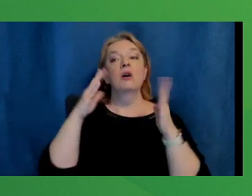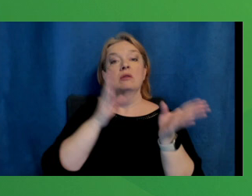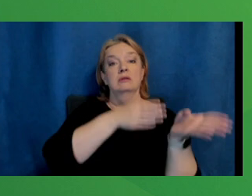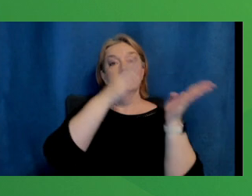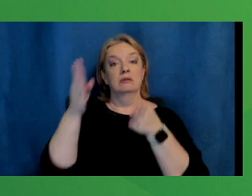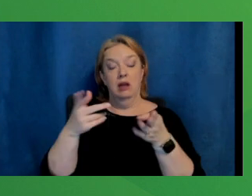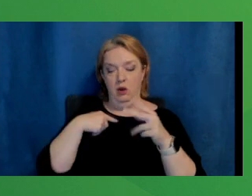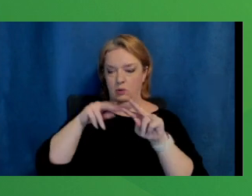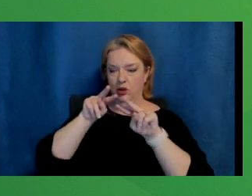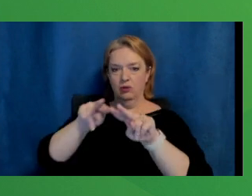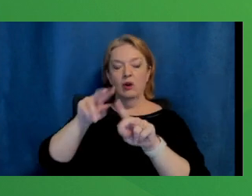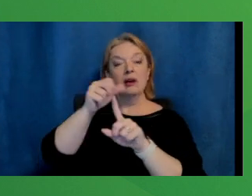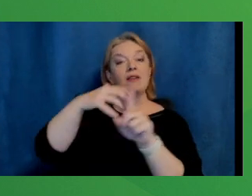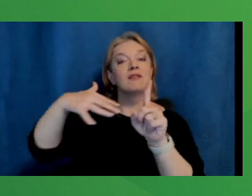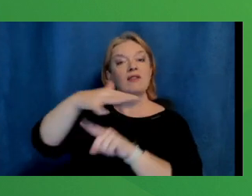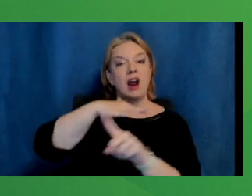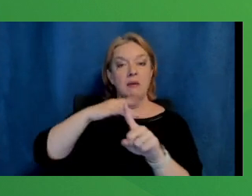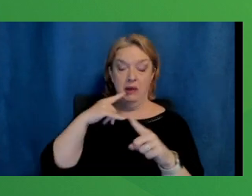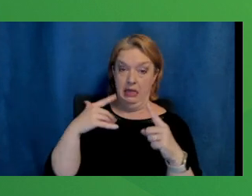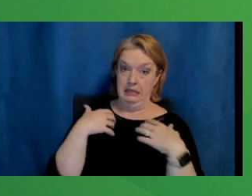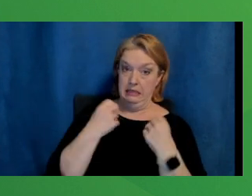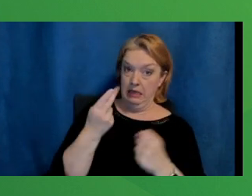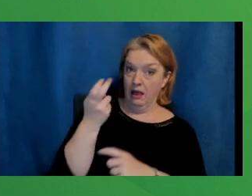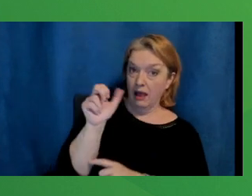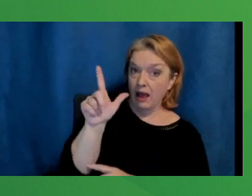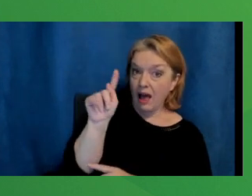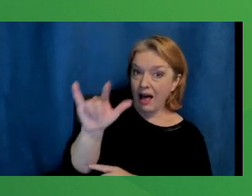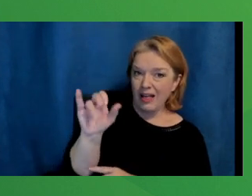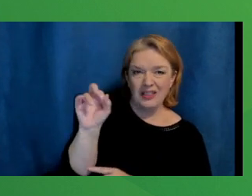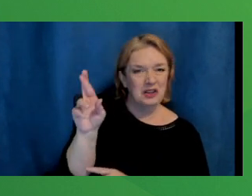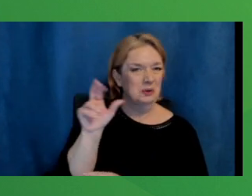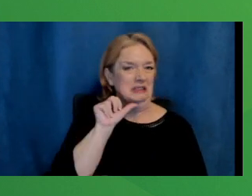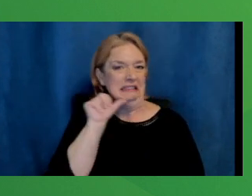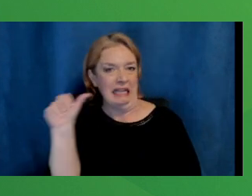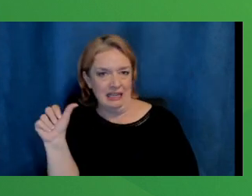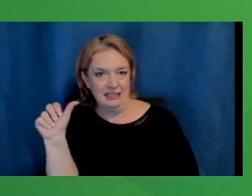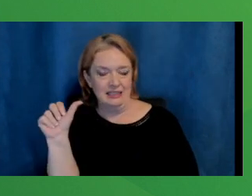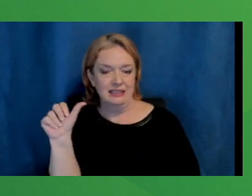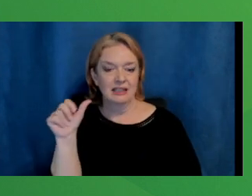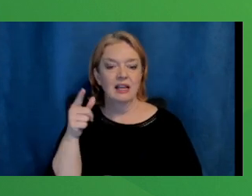examples from my students that came up with their own healthy environments and their own unhealthy